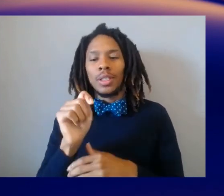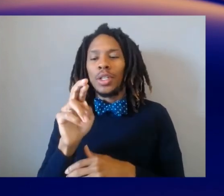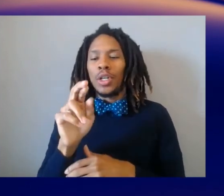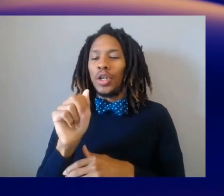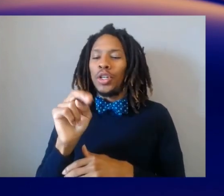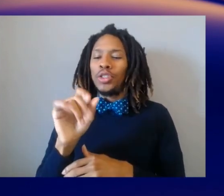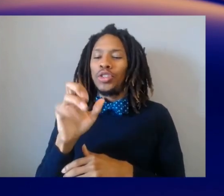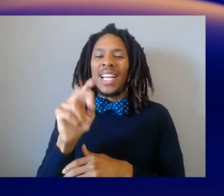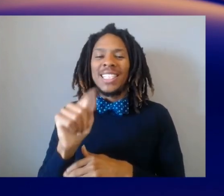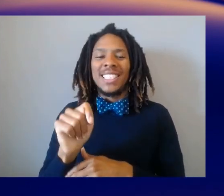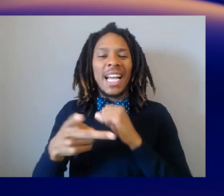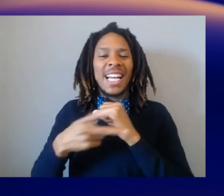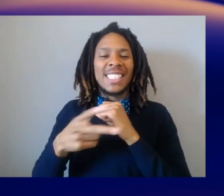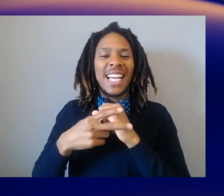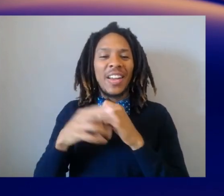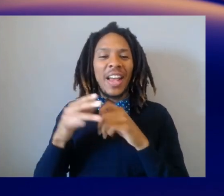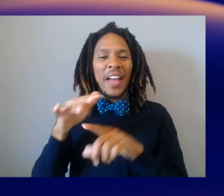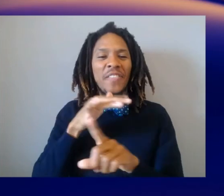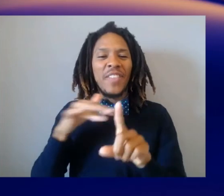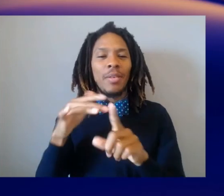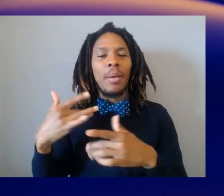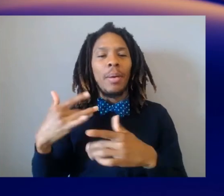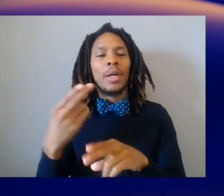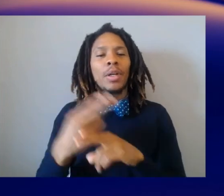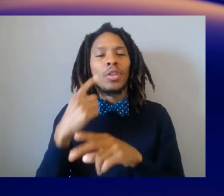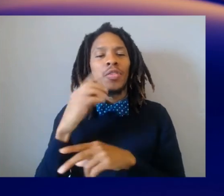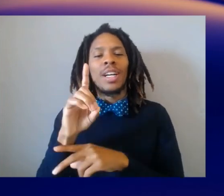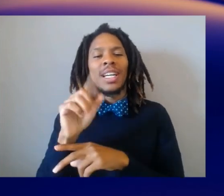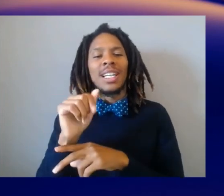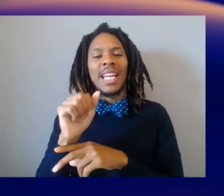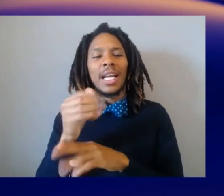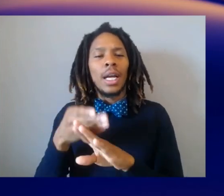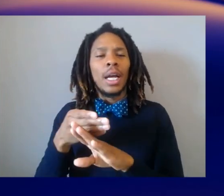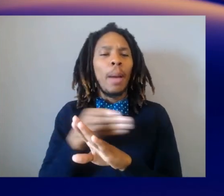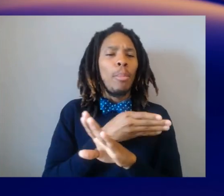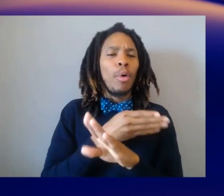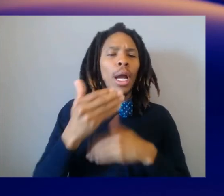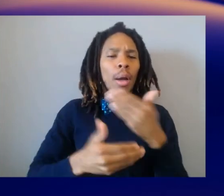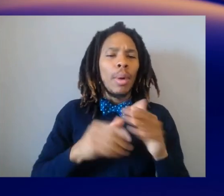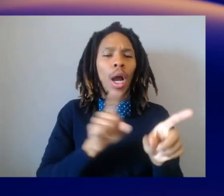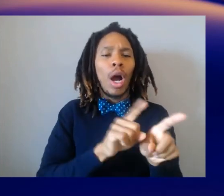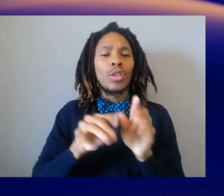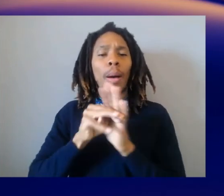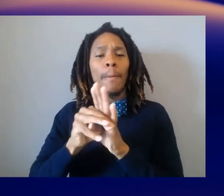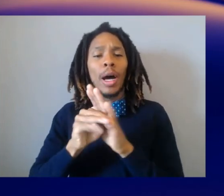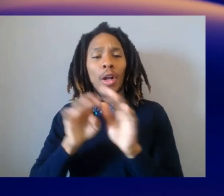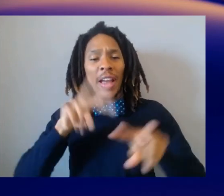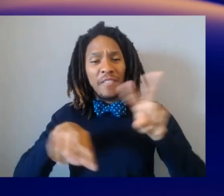but a lot of times it's used for data pre-processing as well as model evaluation. If you go to this one